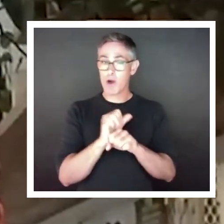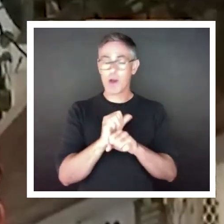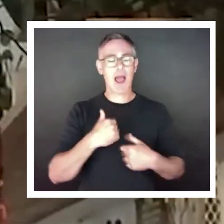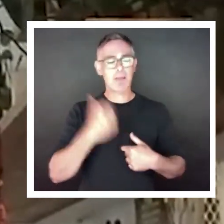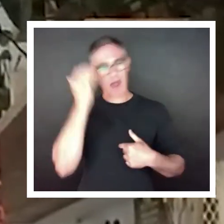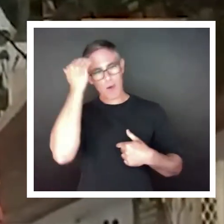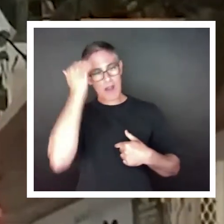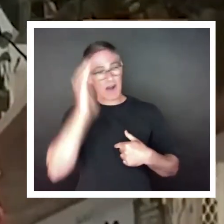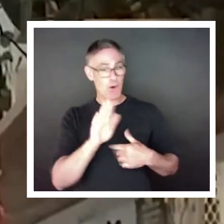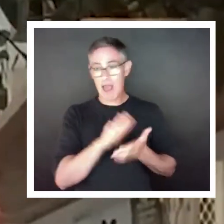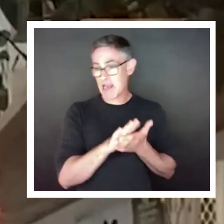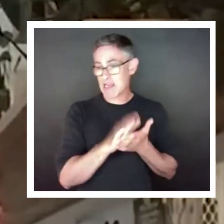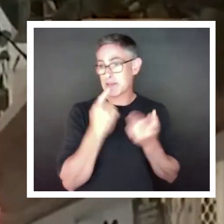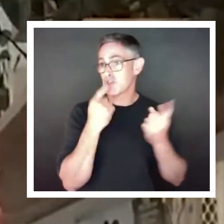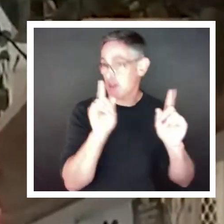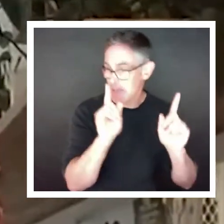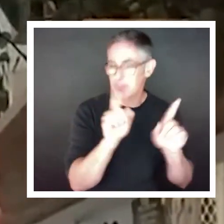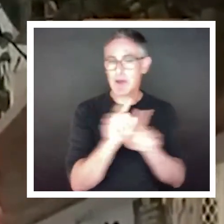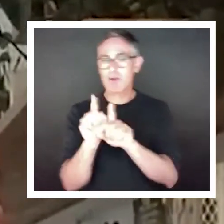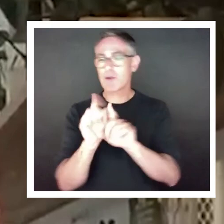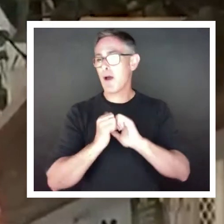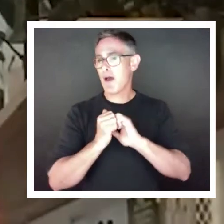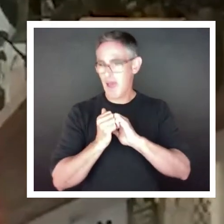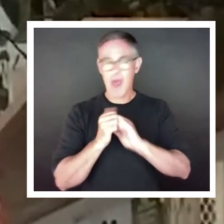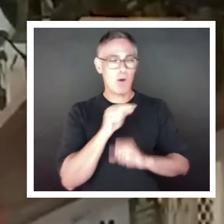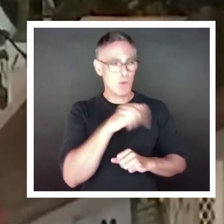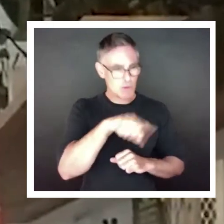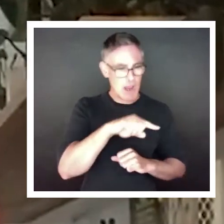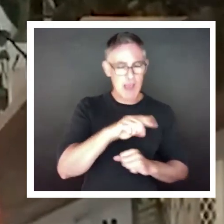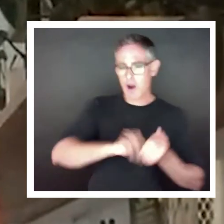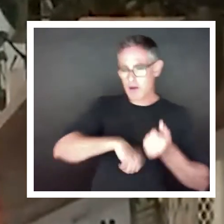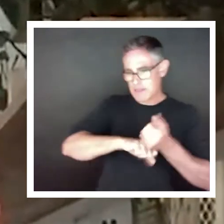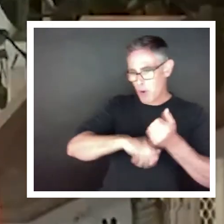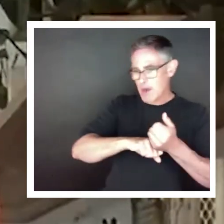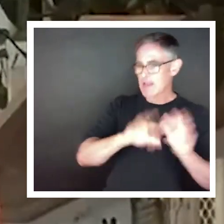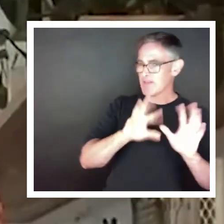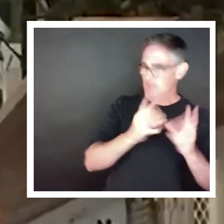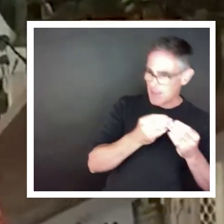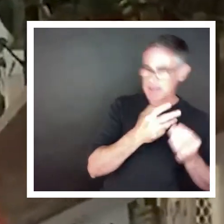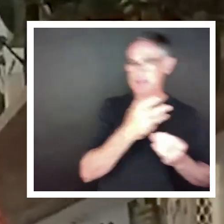achievements, but how you are also supporting families and communities as well.